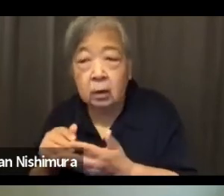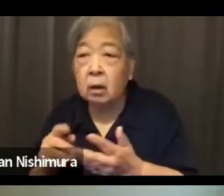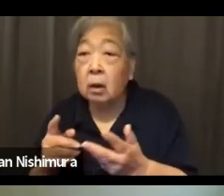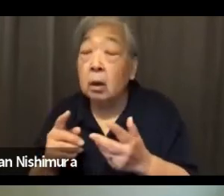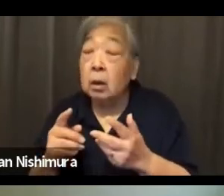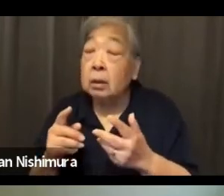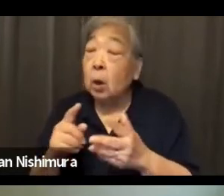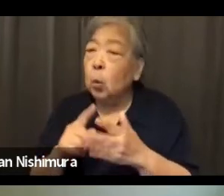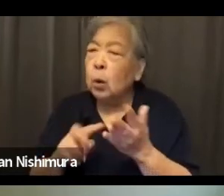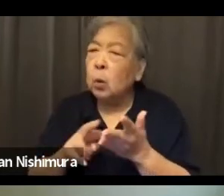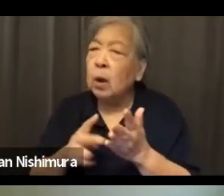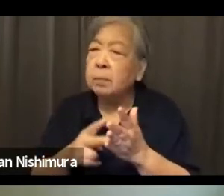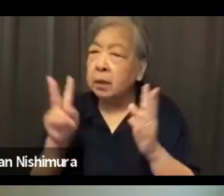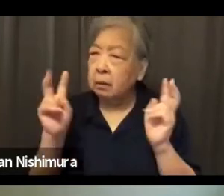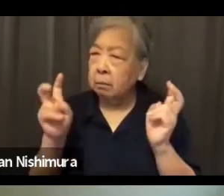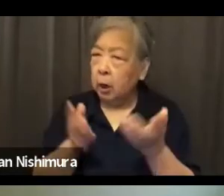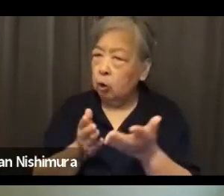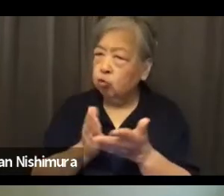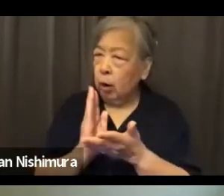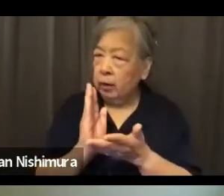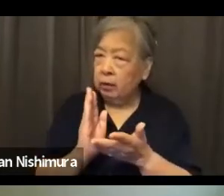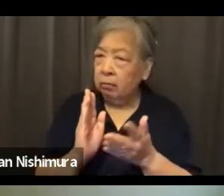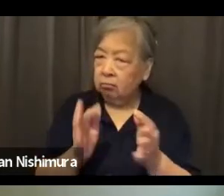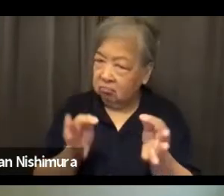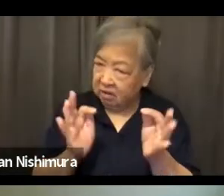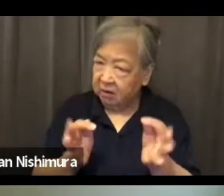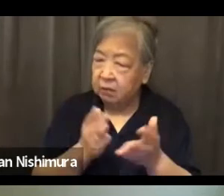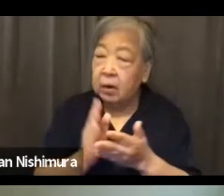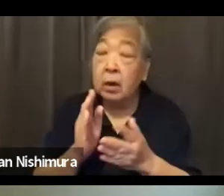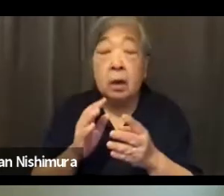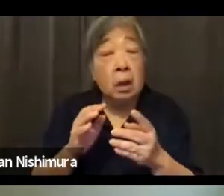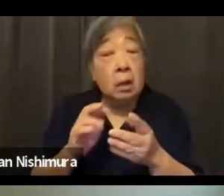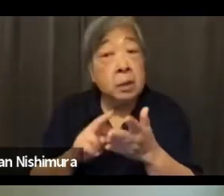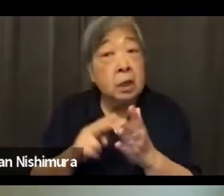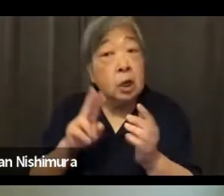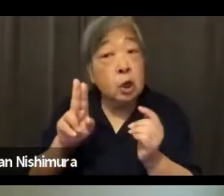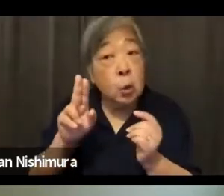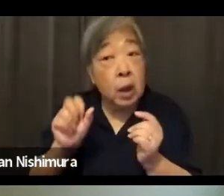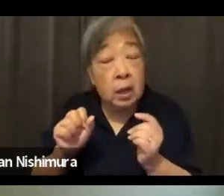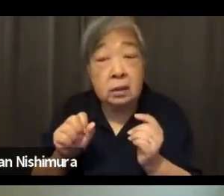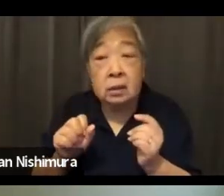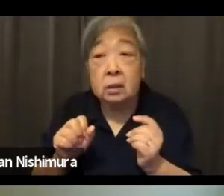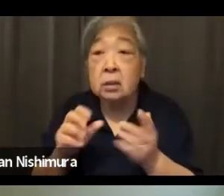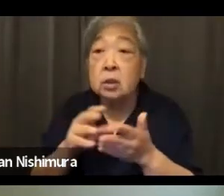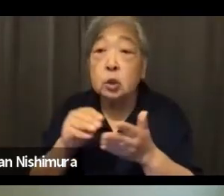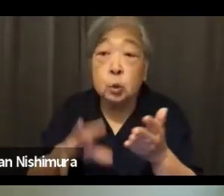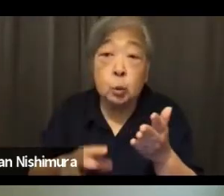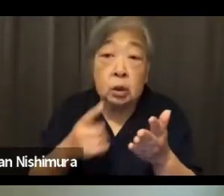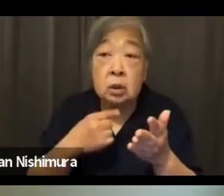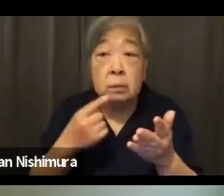I mean that in the U.S., students and people who use a service animal have the right to